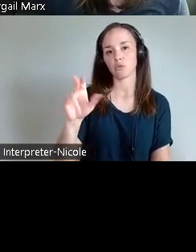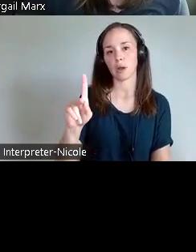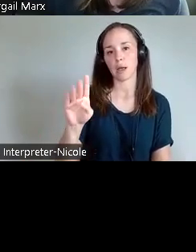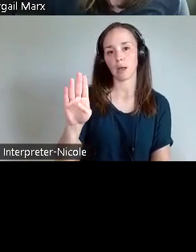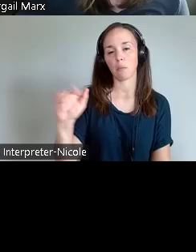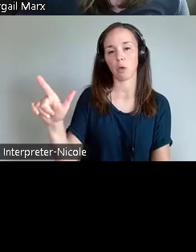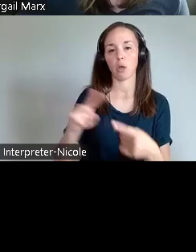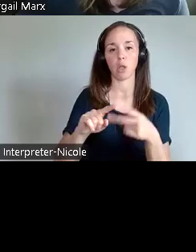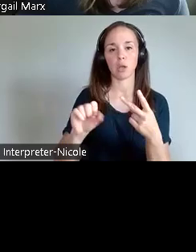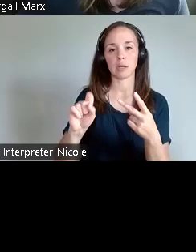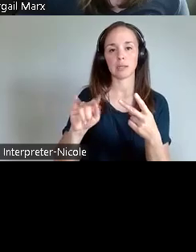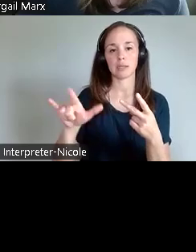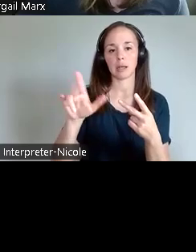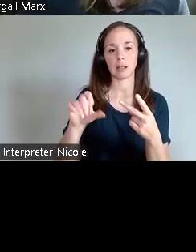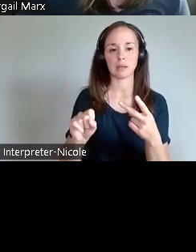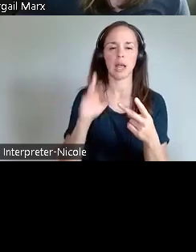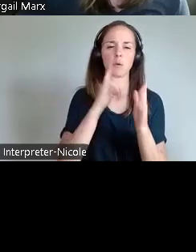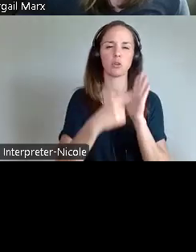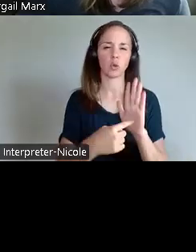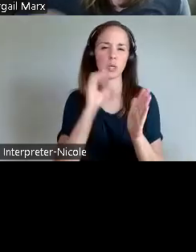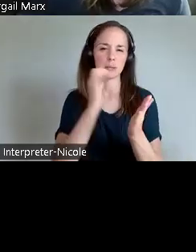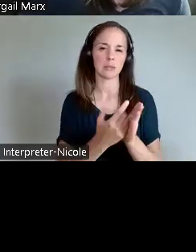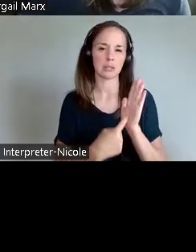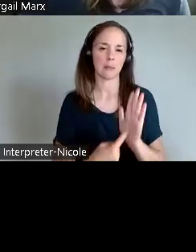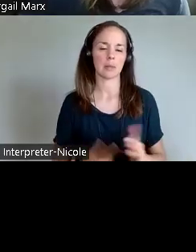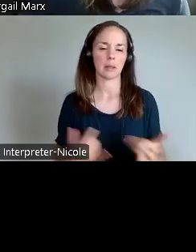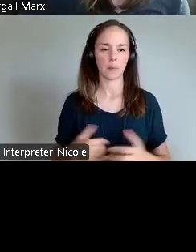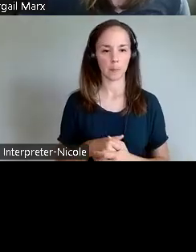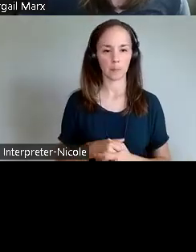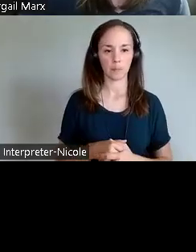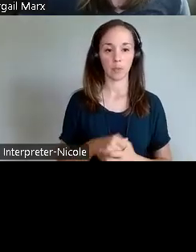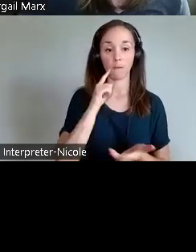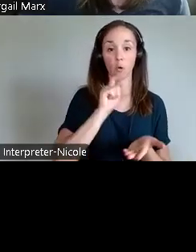I can kind of show some examples of these. So for example, with writing, it might be